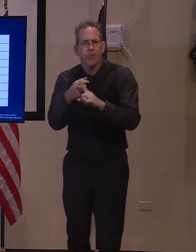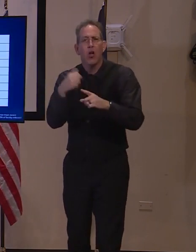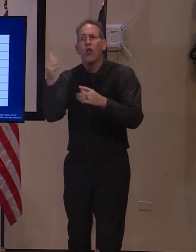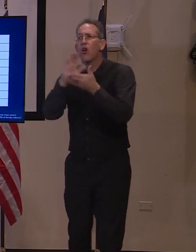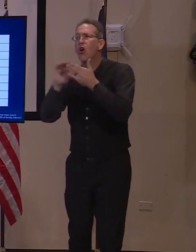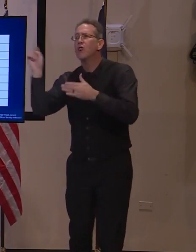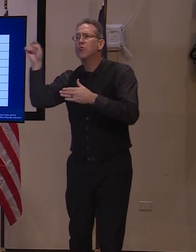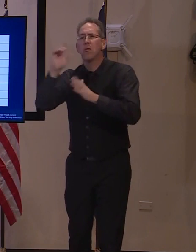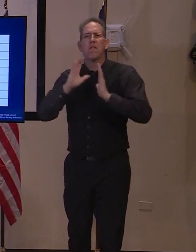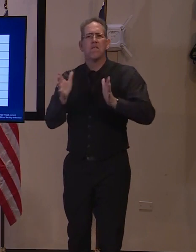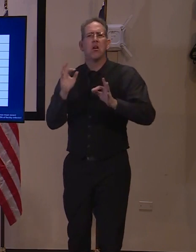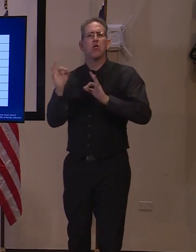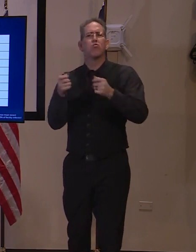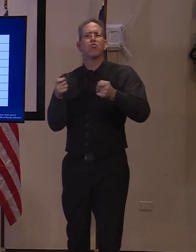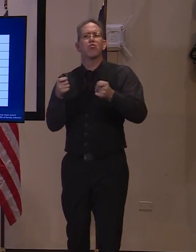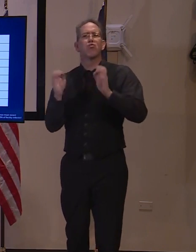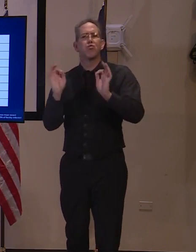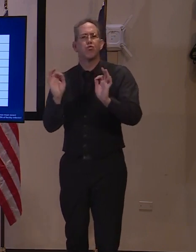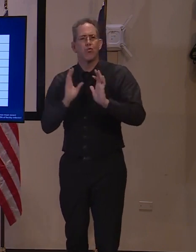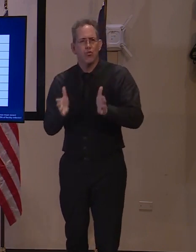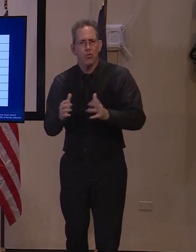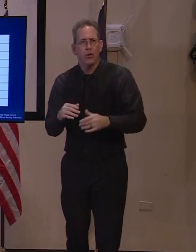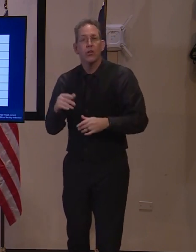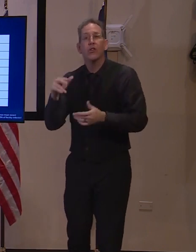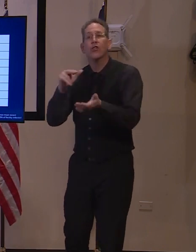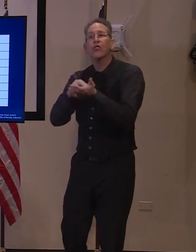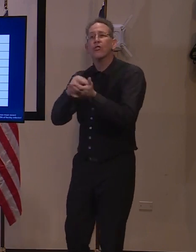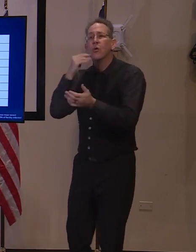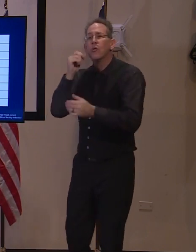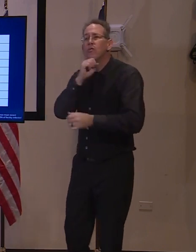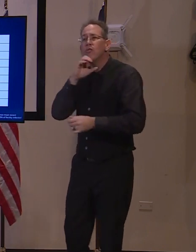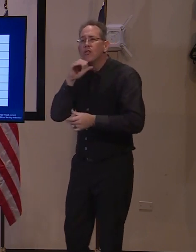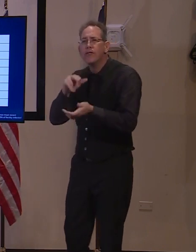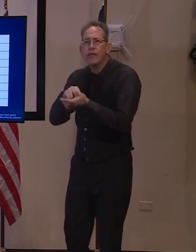you'll see that the numbers are down again. Just 29 active cases associated